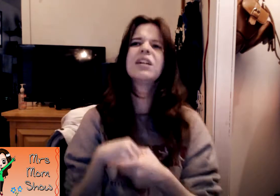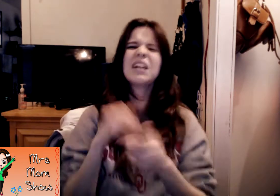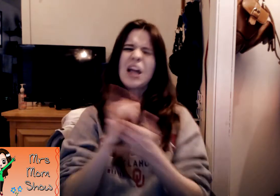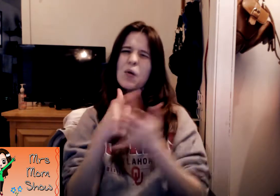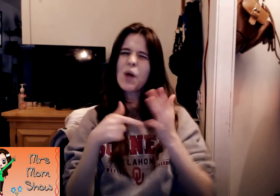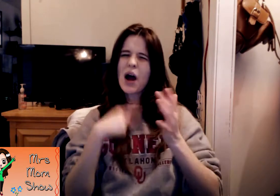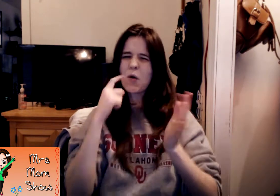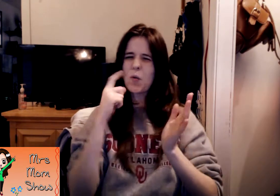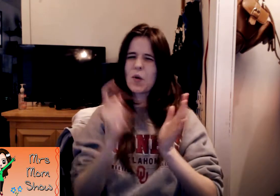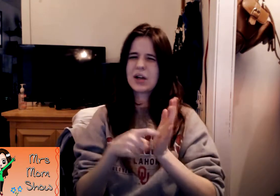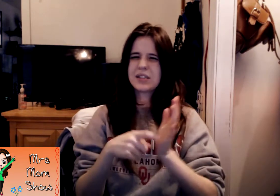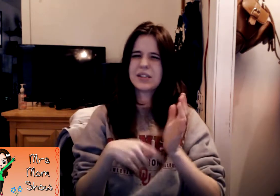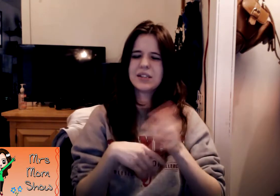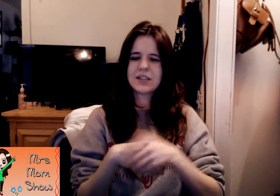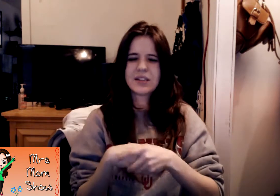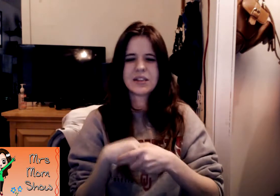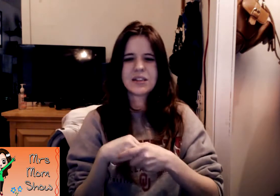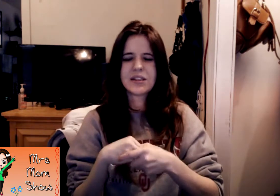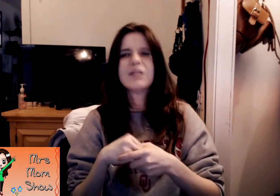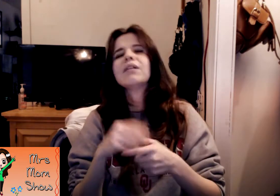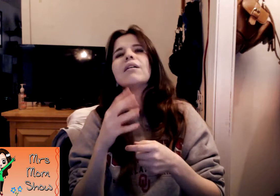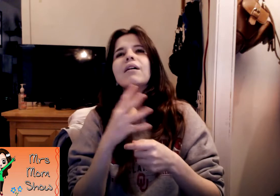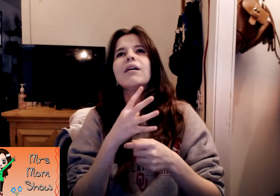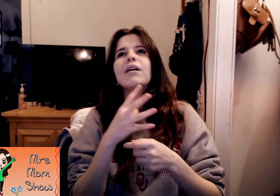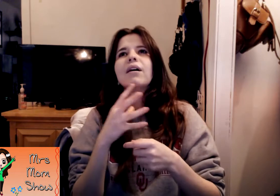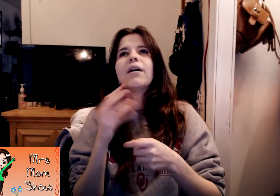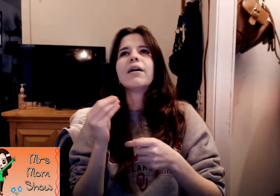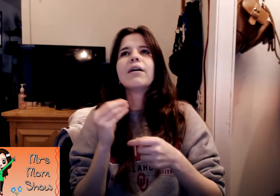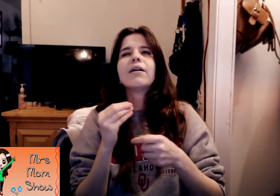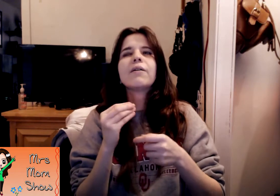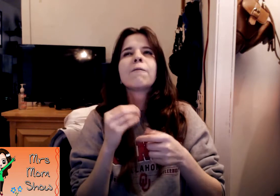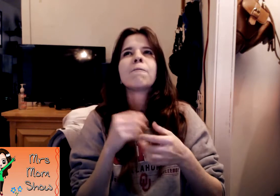That's what I notice. And...